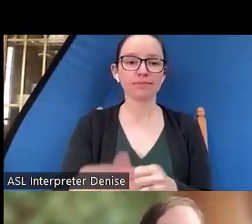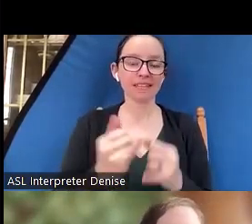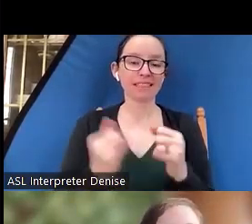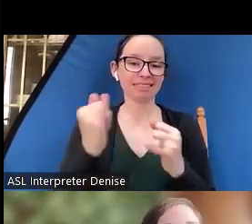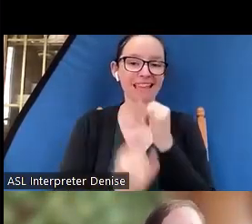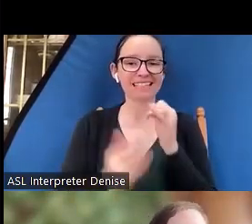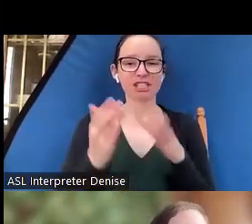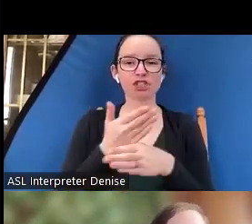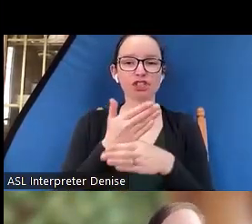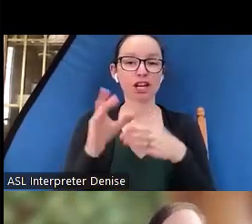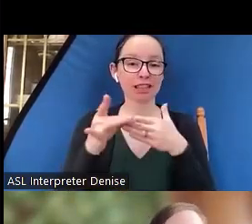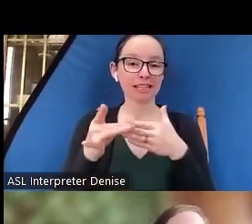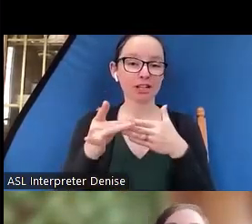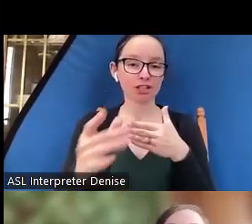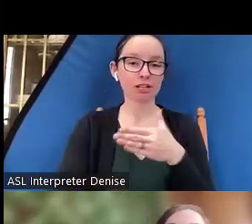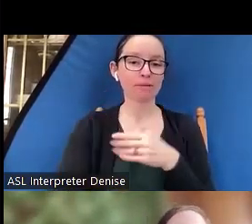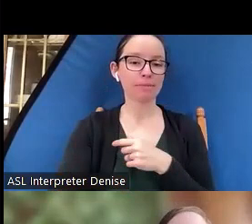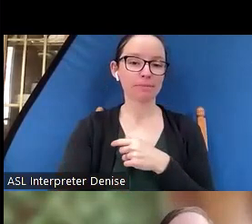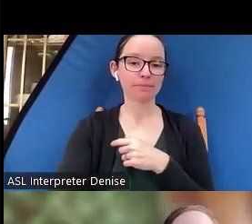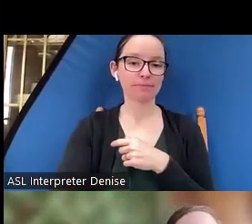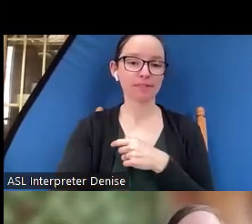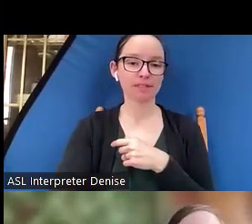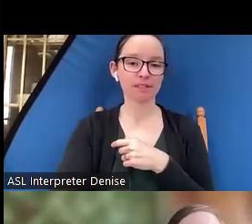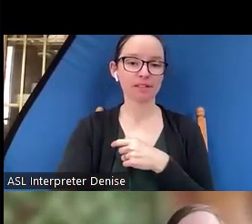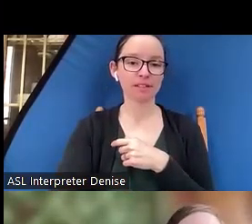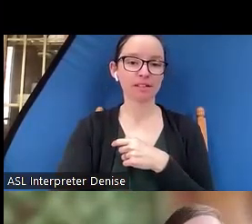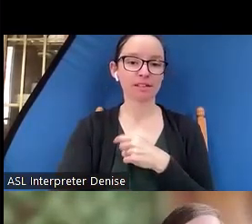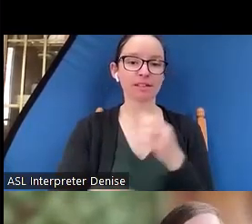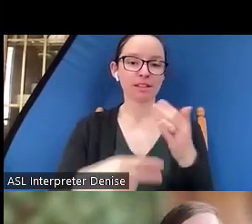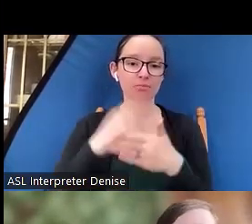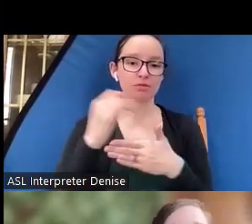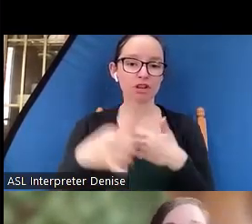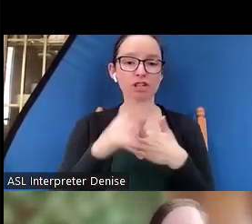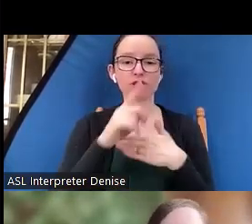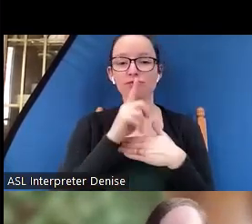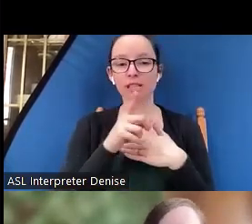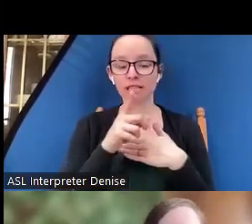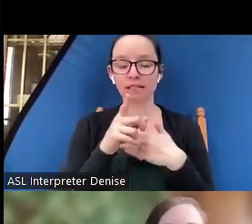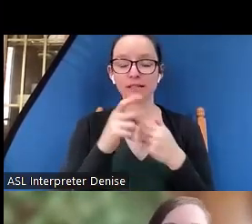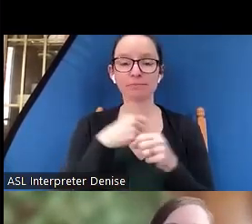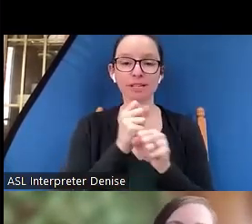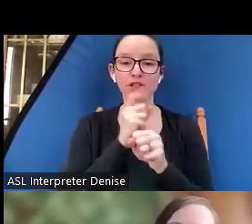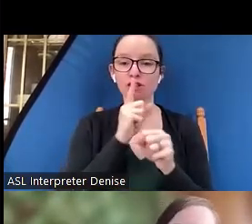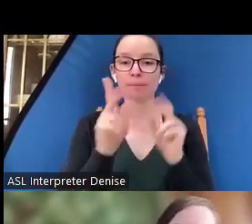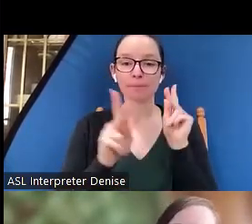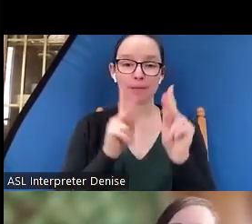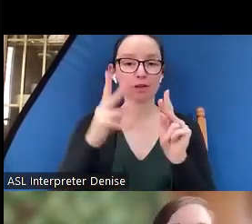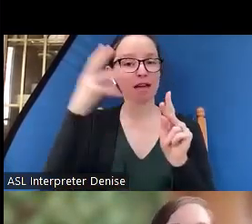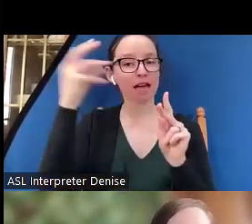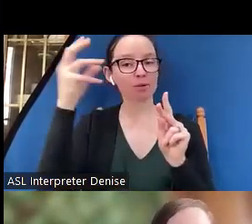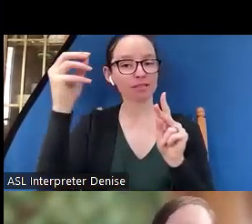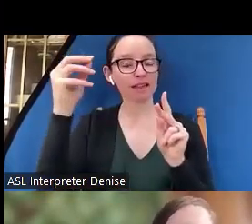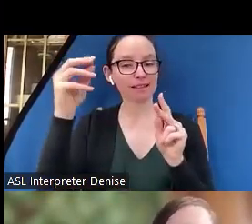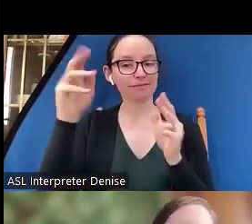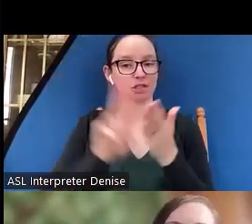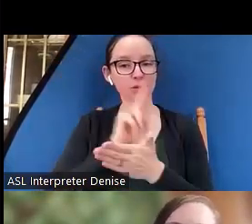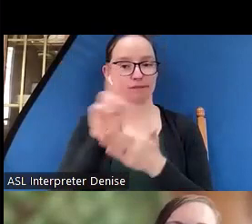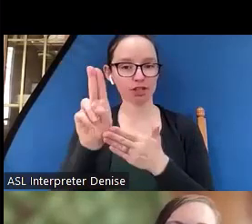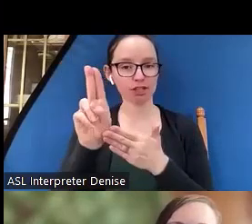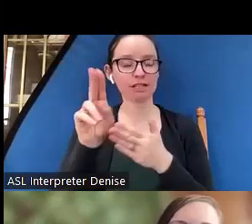projects really, really making sure that folks outside the university were in positions of decision making power really